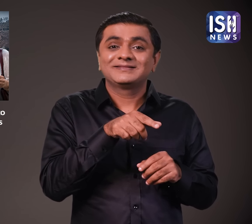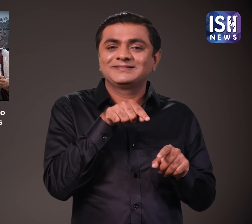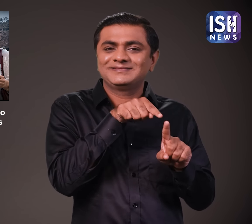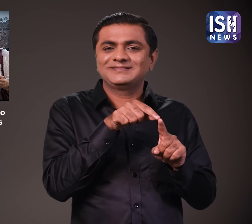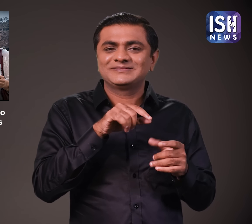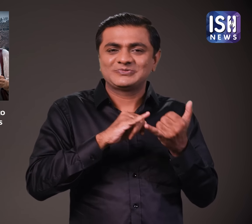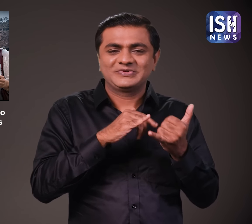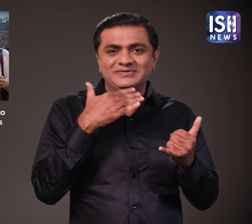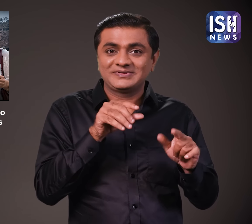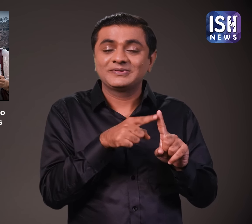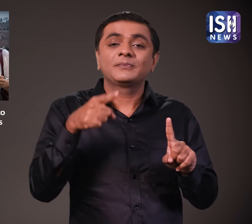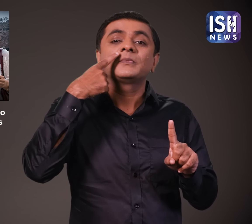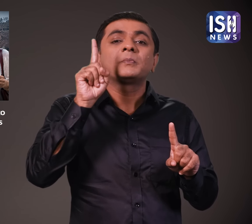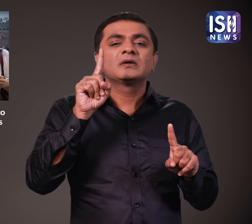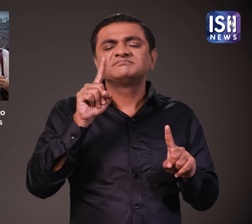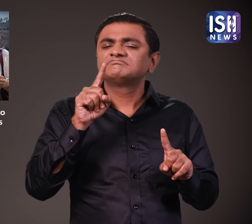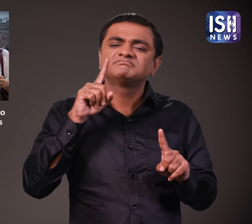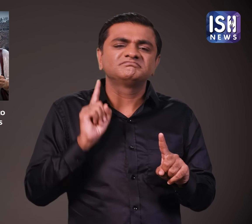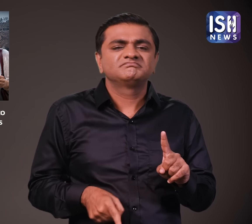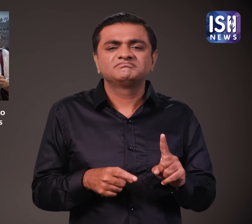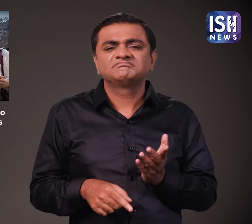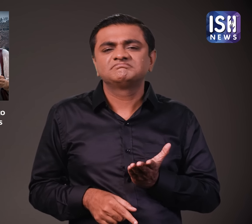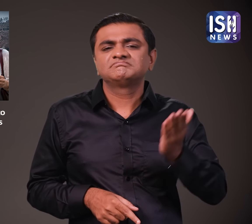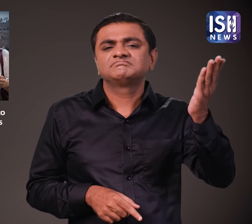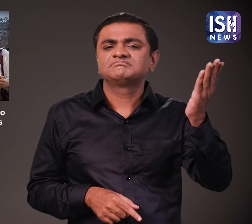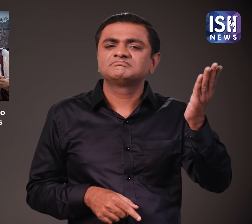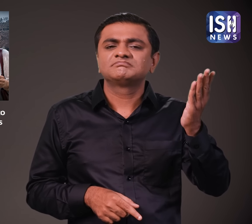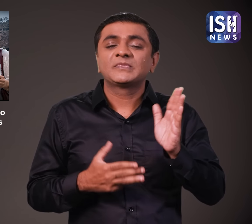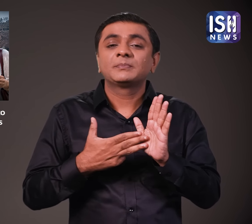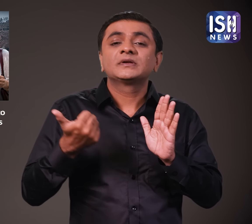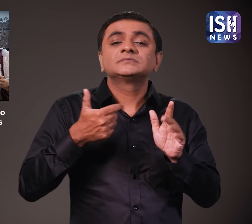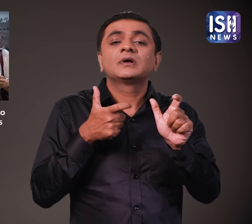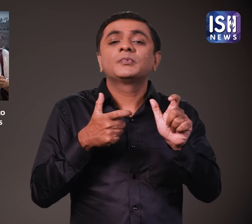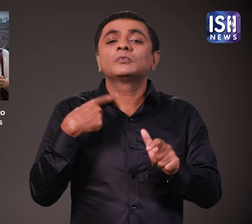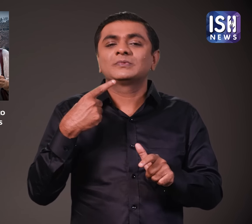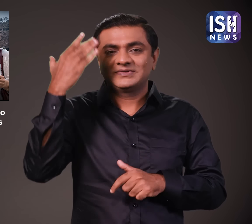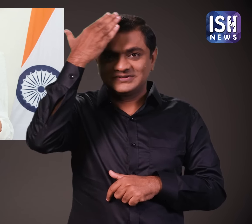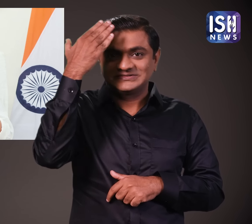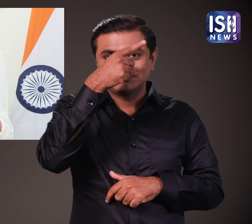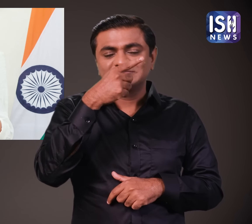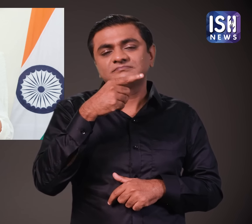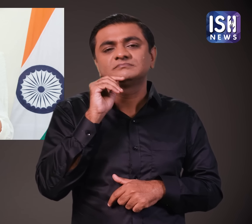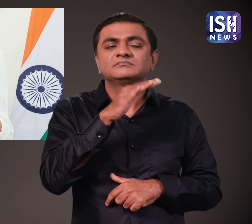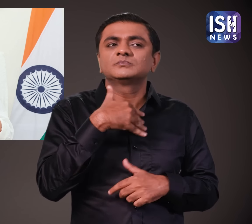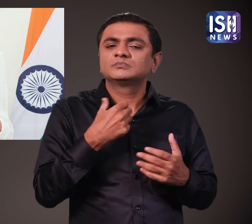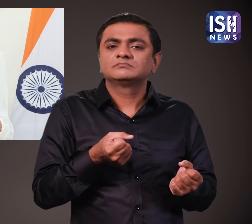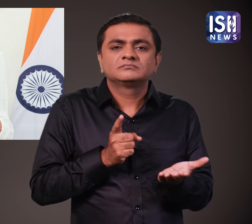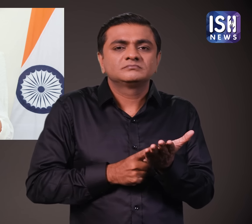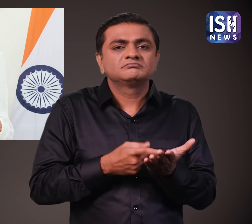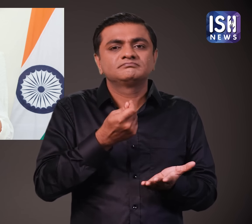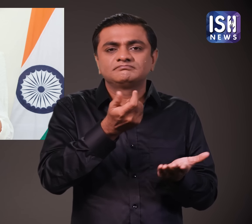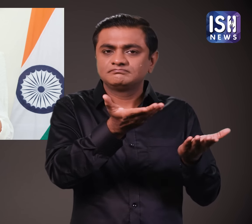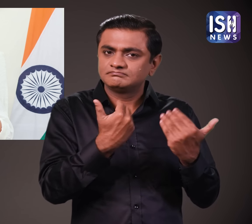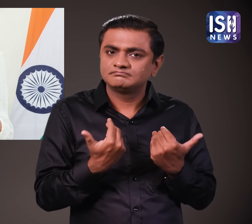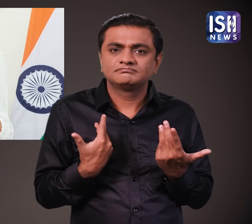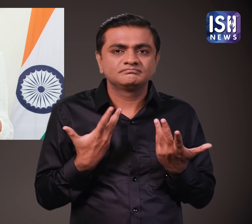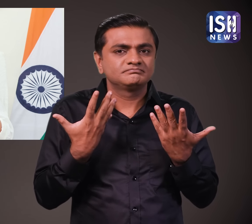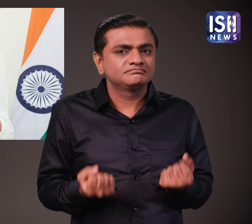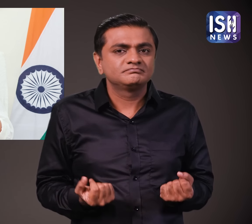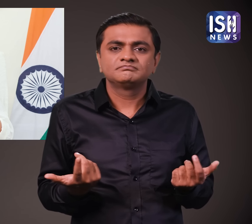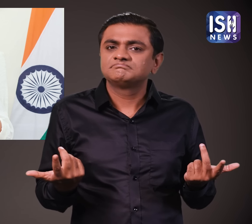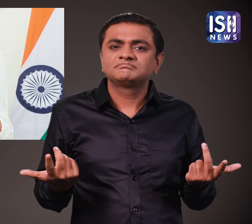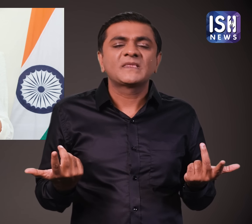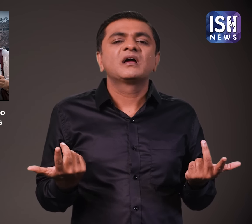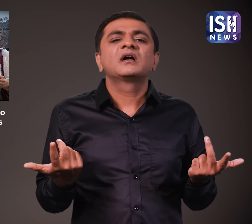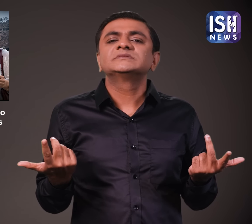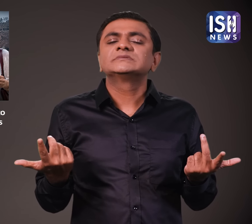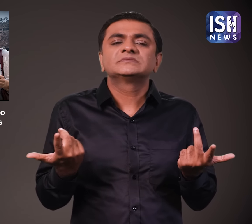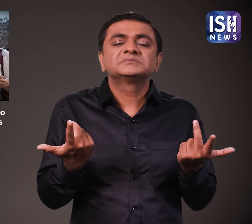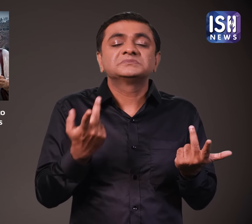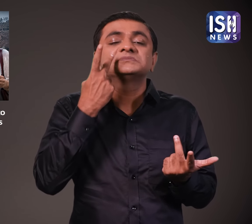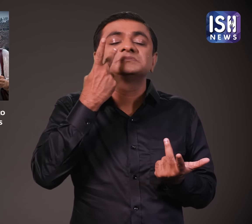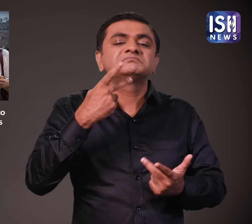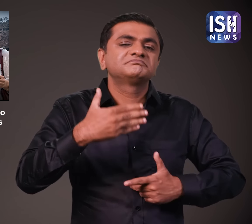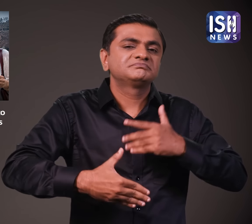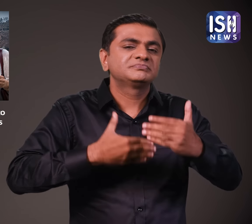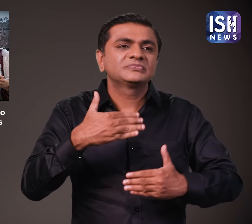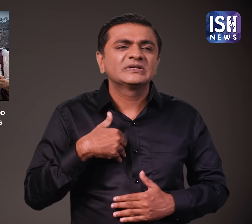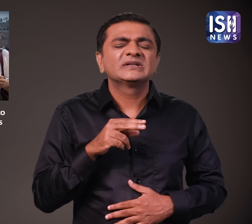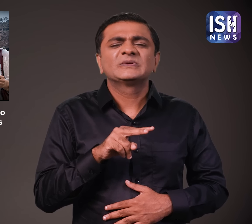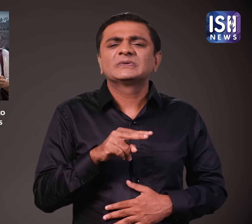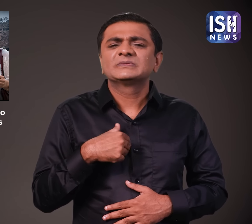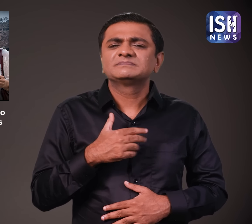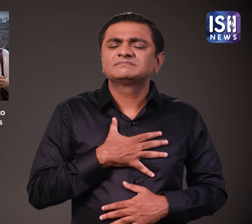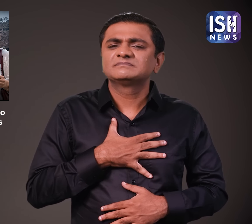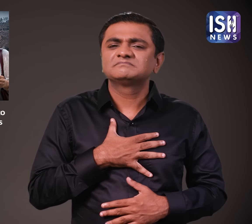Shubham's father has appealed to Defence Minister Rajnath Singh for financial assistance. Let's wait for updates.